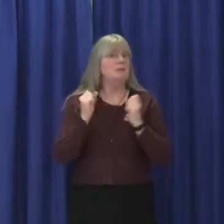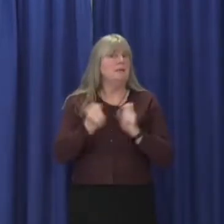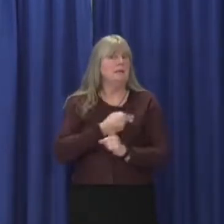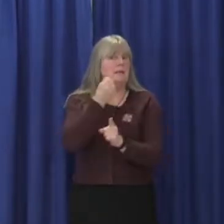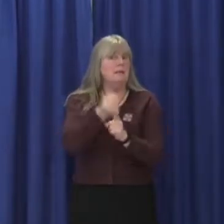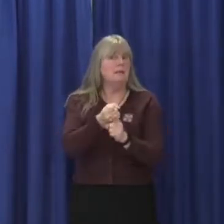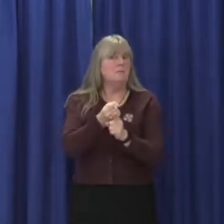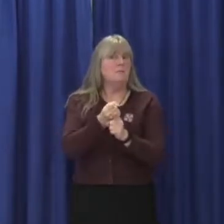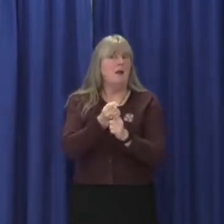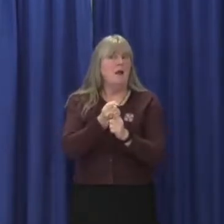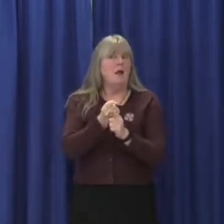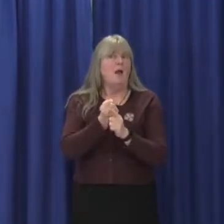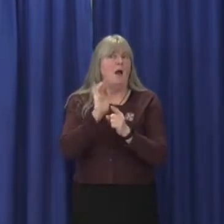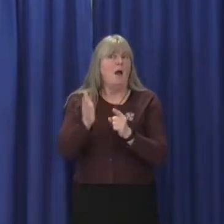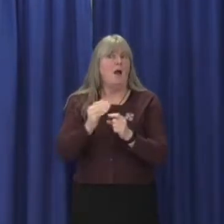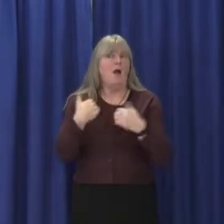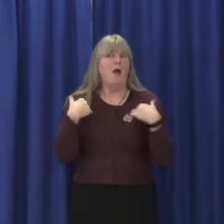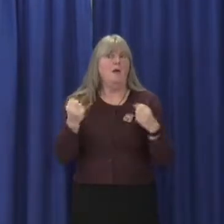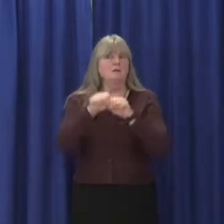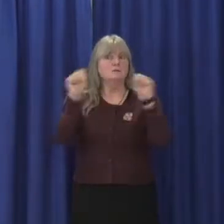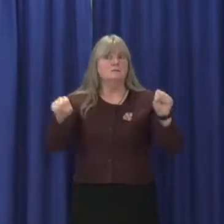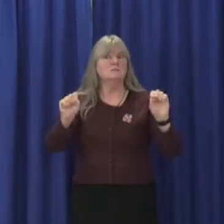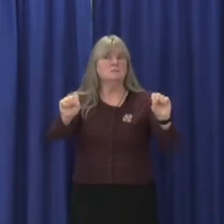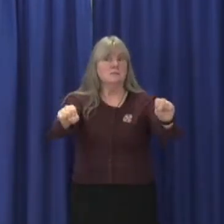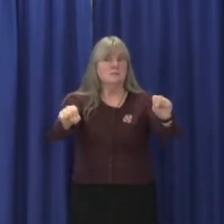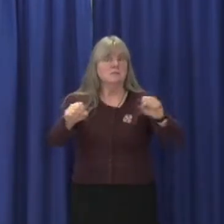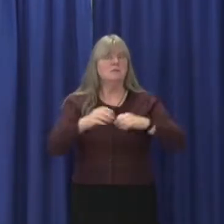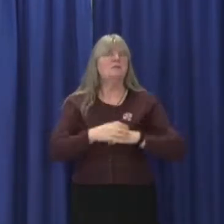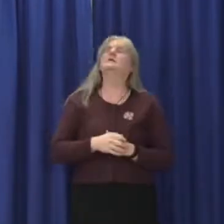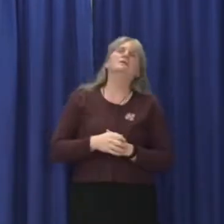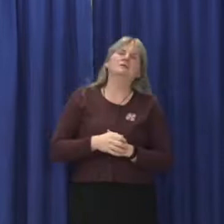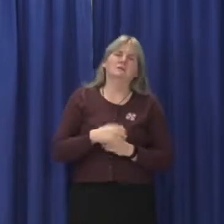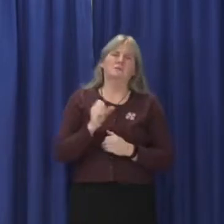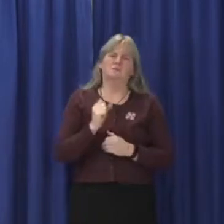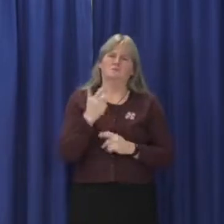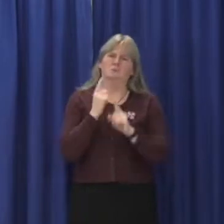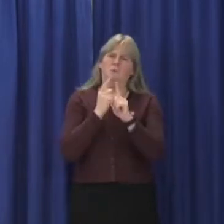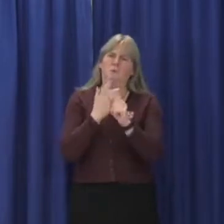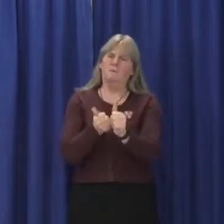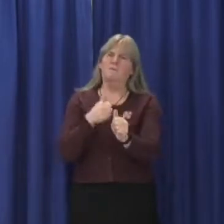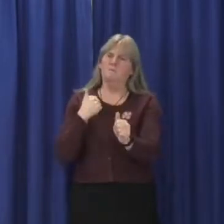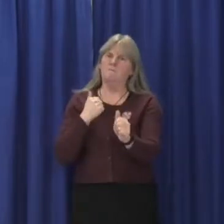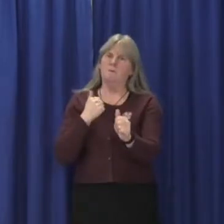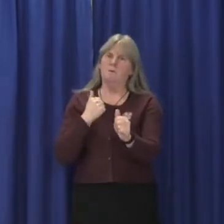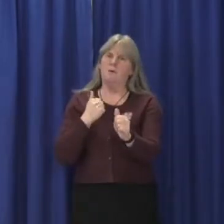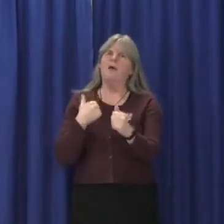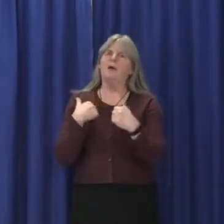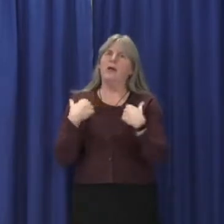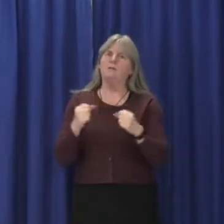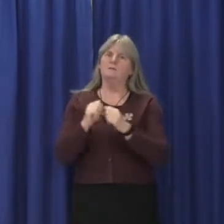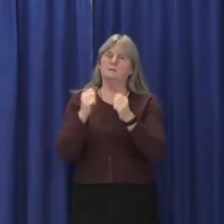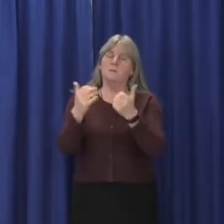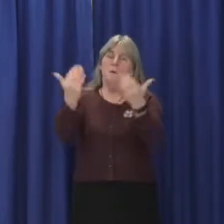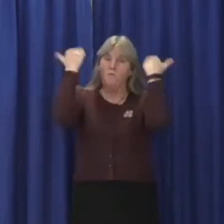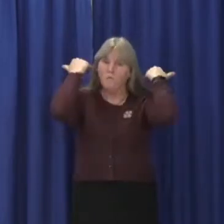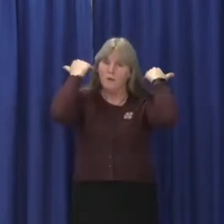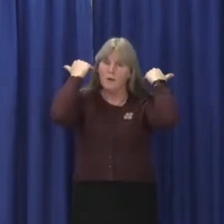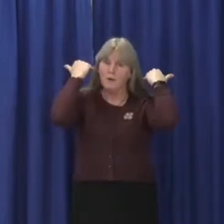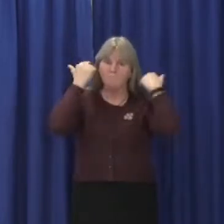on our healthcare system. So, to prevent our system from being overwhelmed, we need to take immediate action to